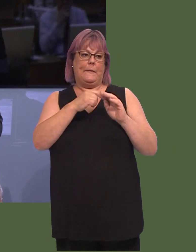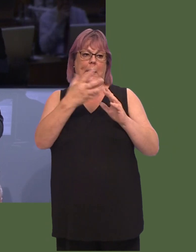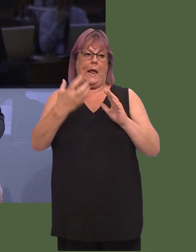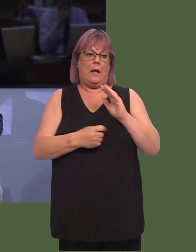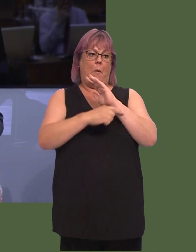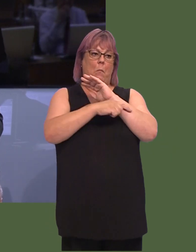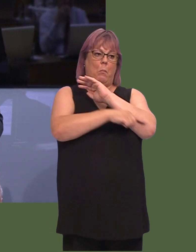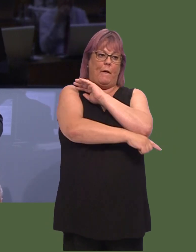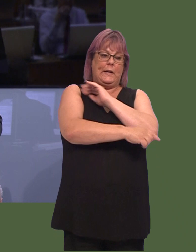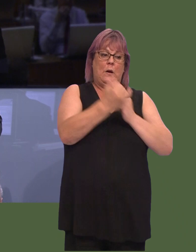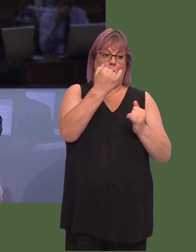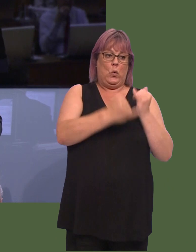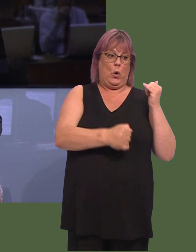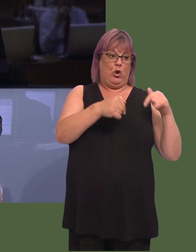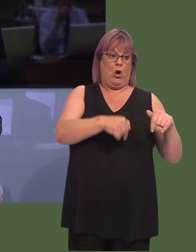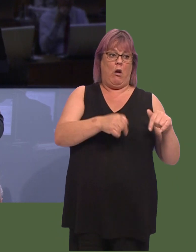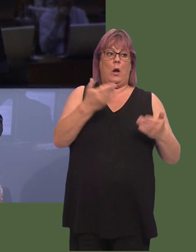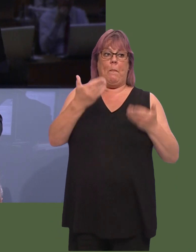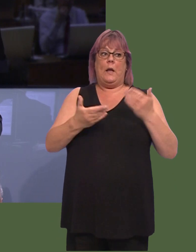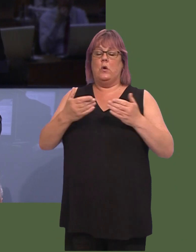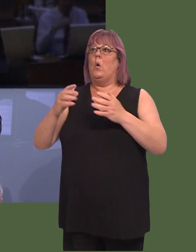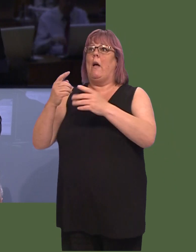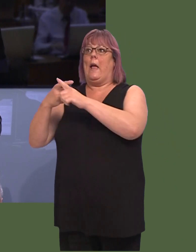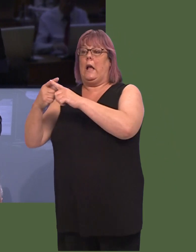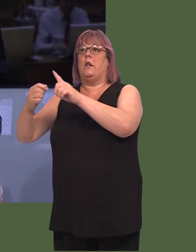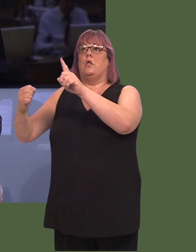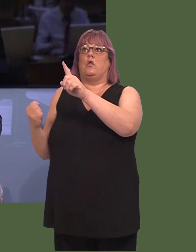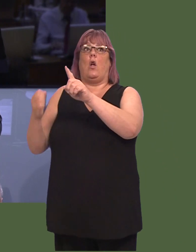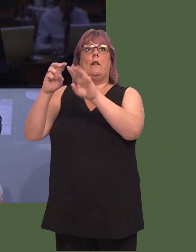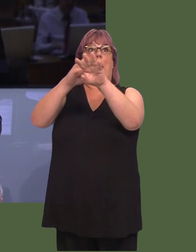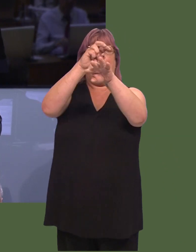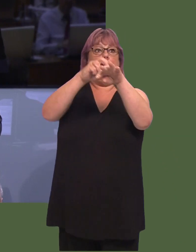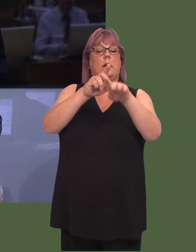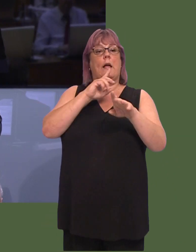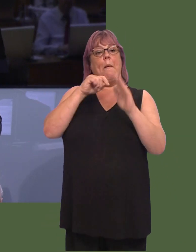Wales remained higher than in England, Scotland and Northern Ireland, and that poverty among